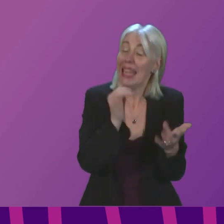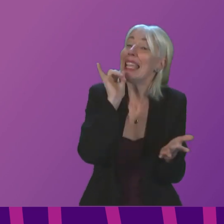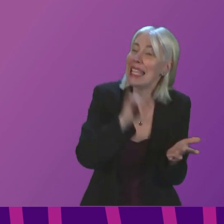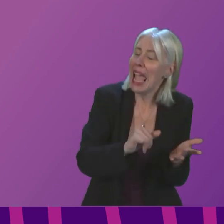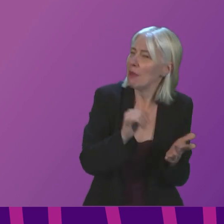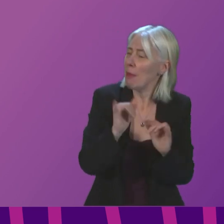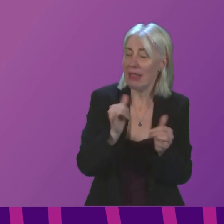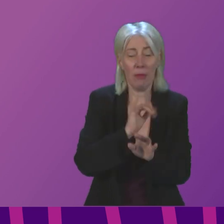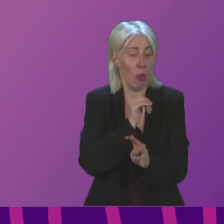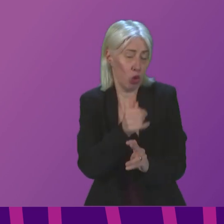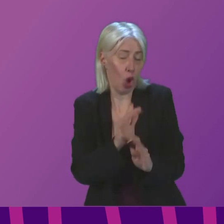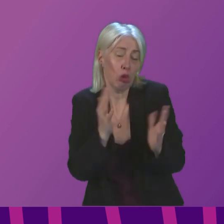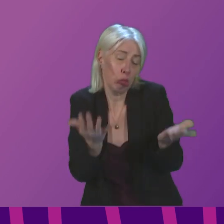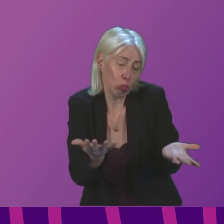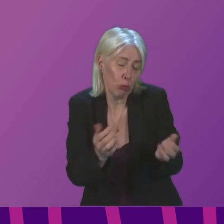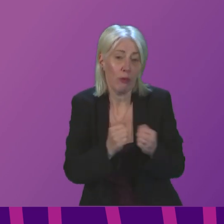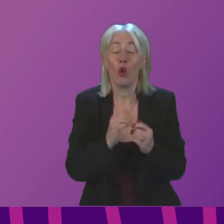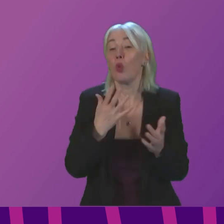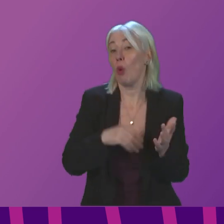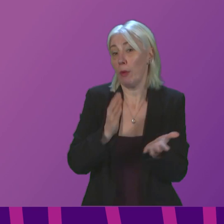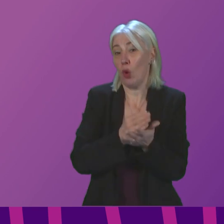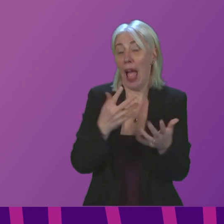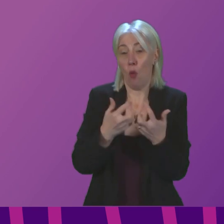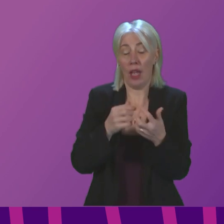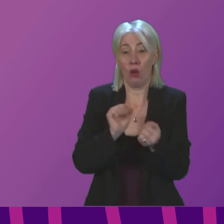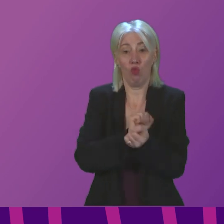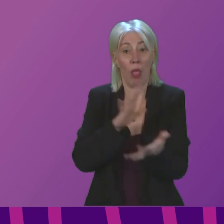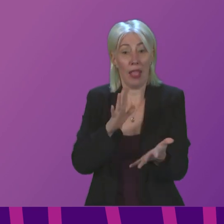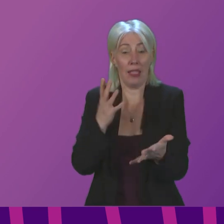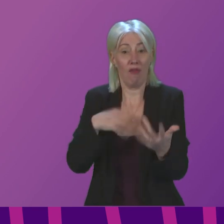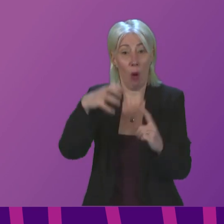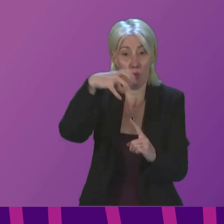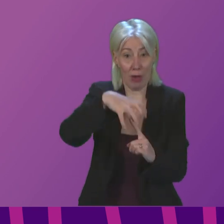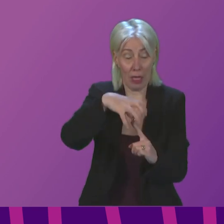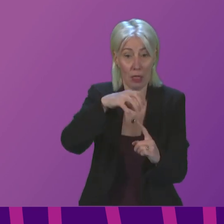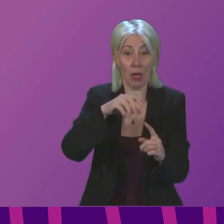We want to have a system of release from prison that, first, has risk assessment and victim